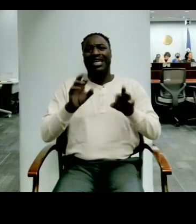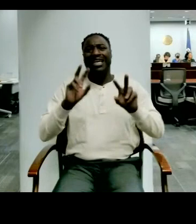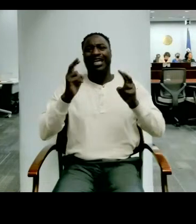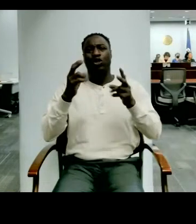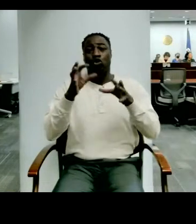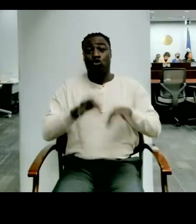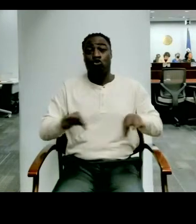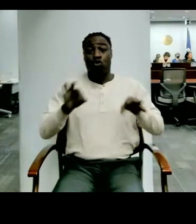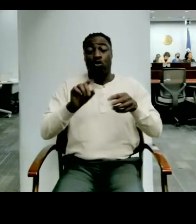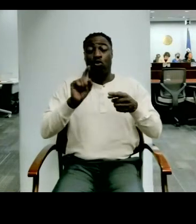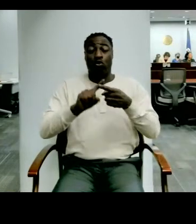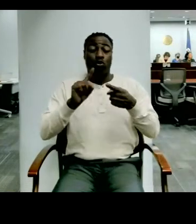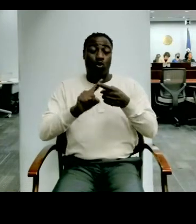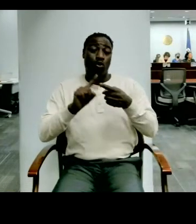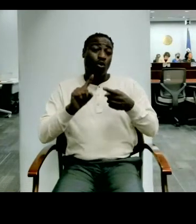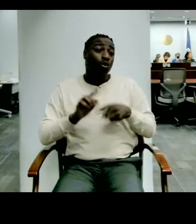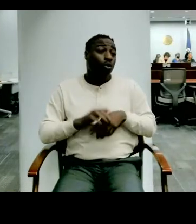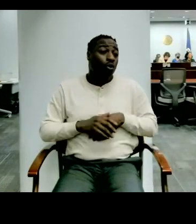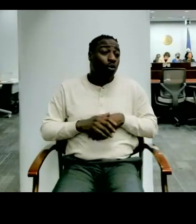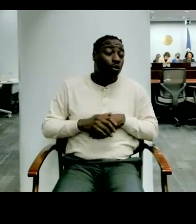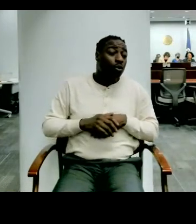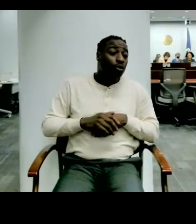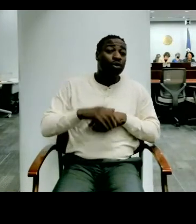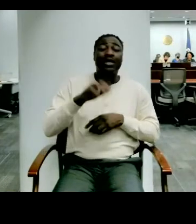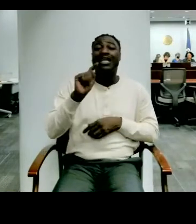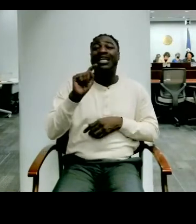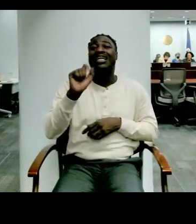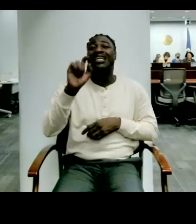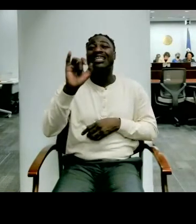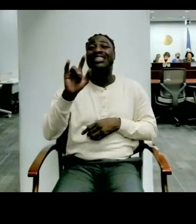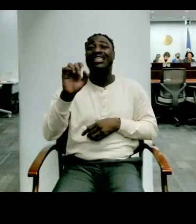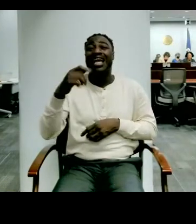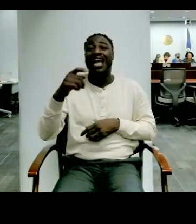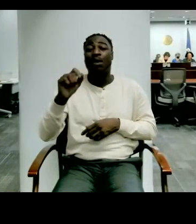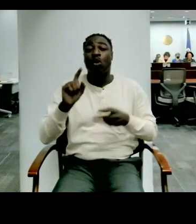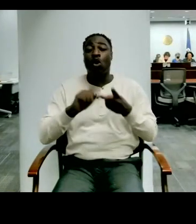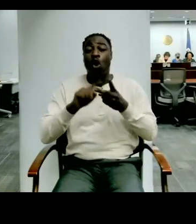untapped talent pools, skill-based hiring, Artificial Intelligence,